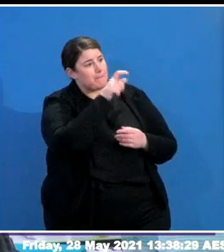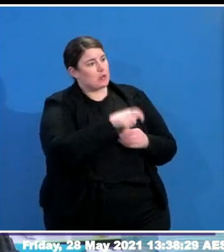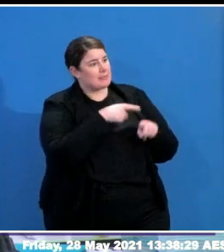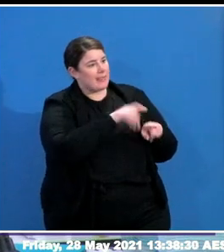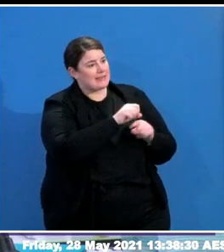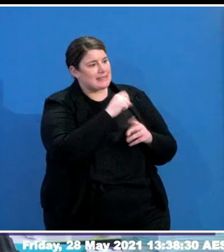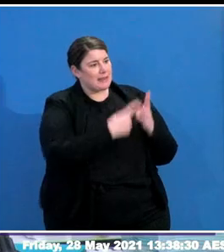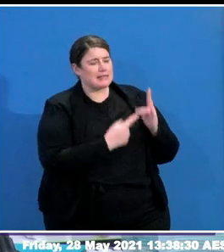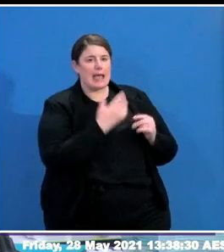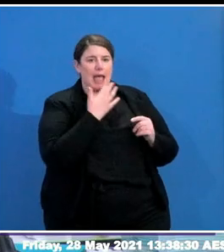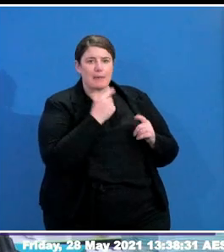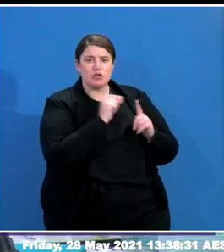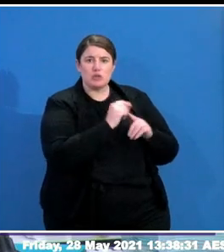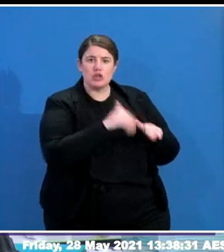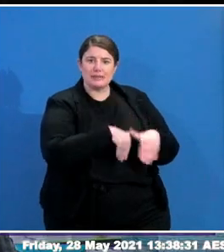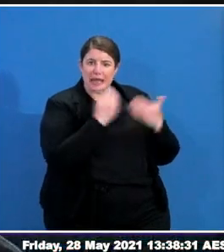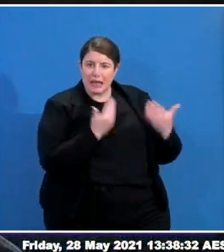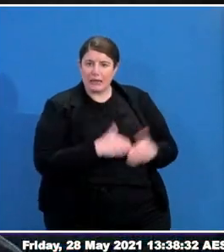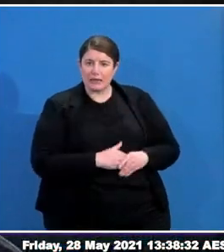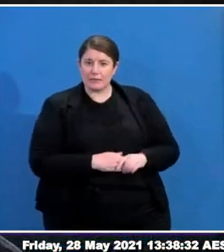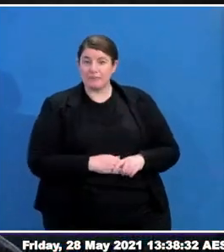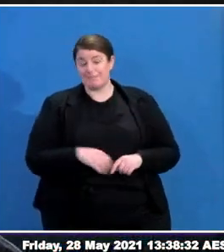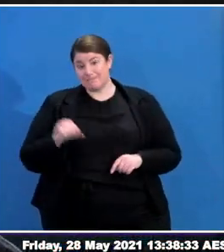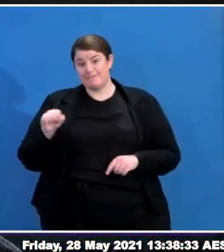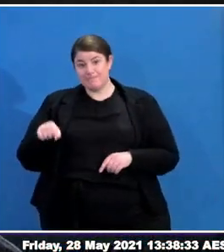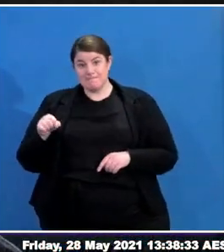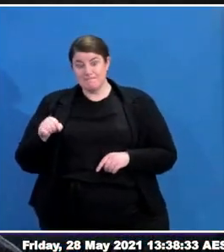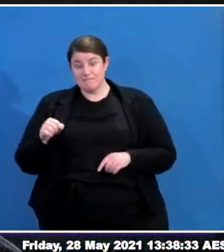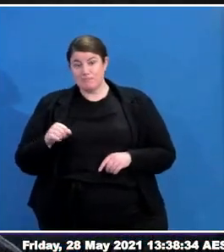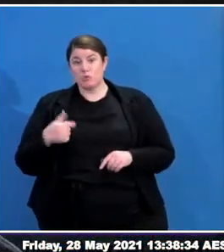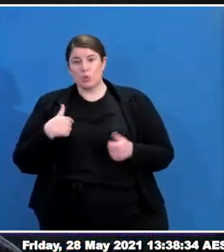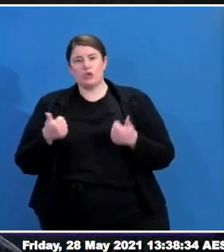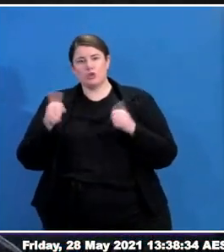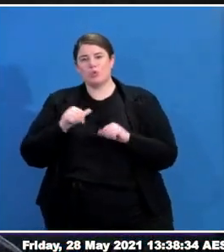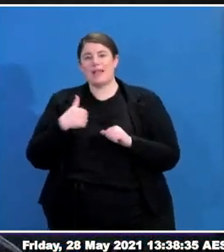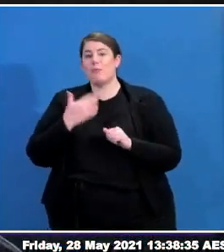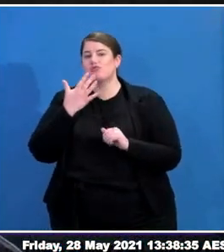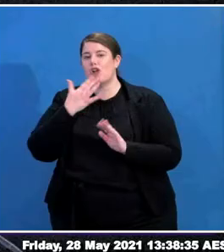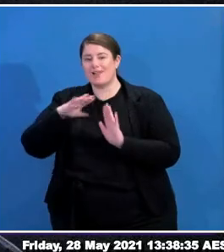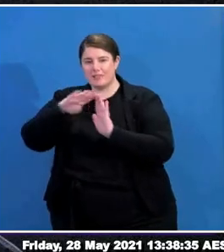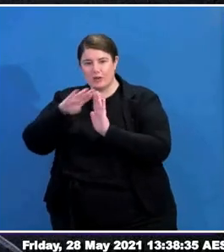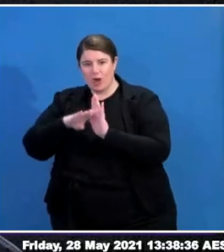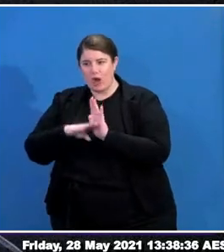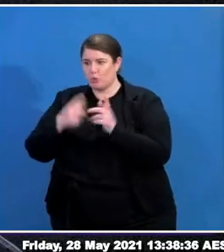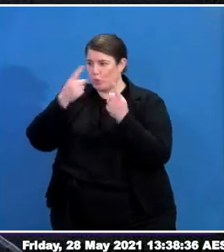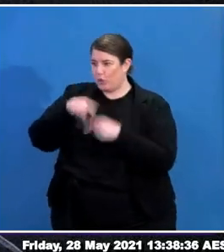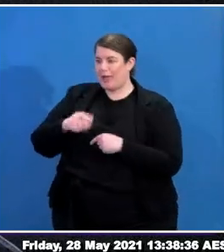or per day or whatever the unit is? MR McNAUGHTON: Yes, that's correct, Chair, so then what we use is our price guide to determine the hourly rate for those supports.